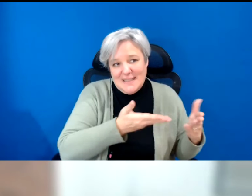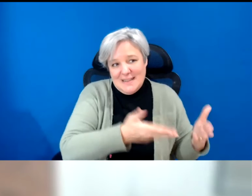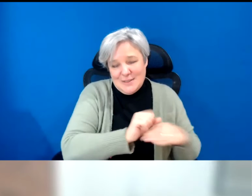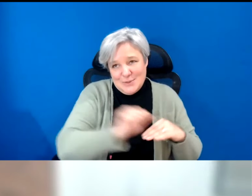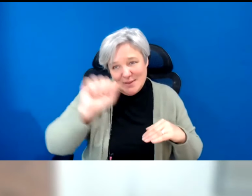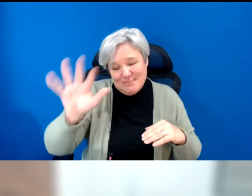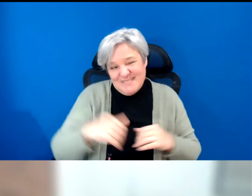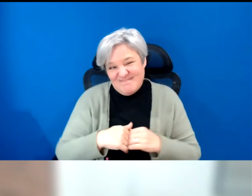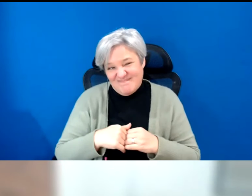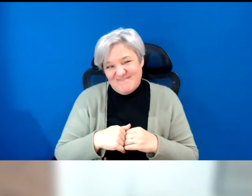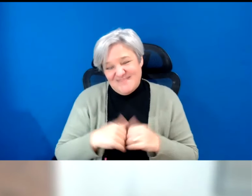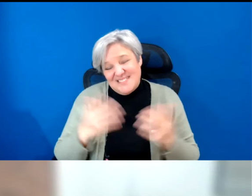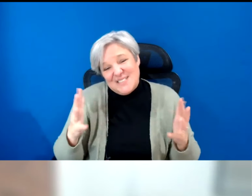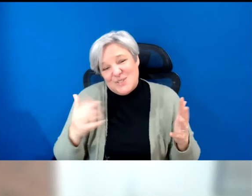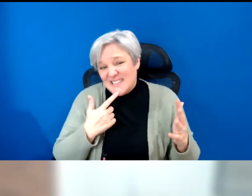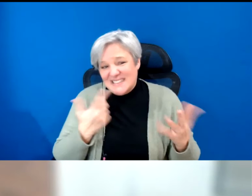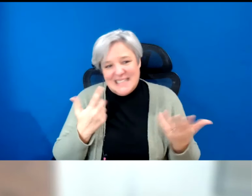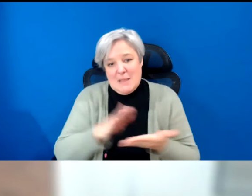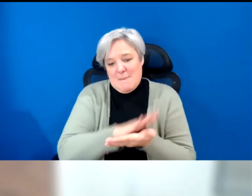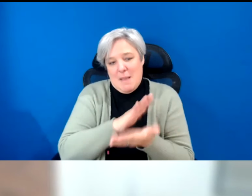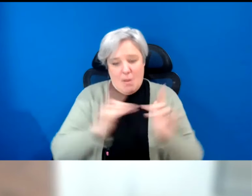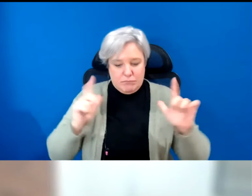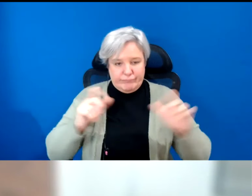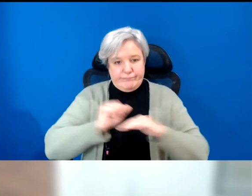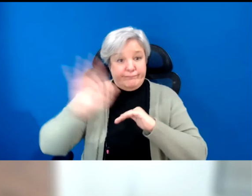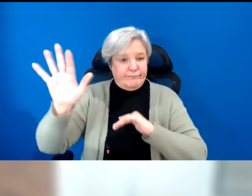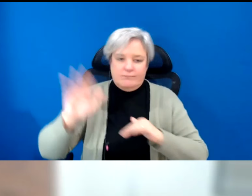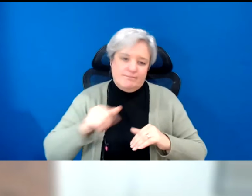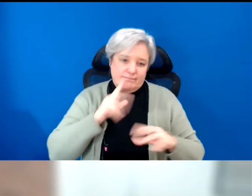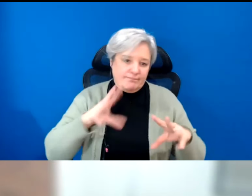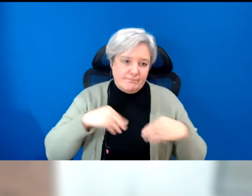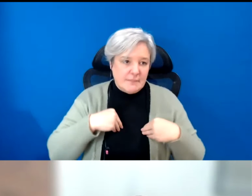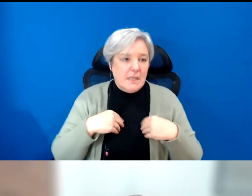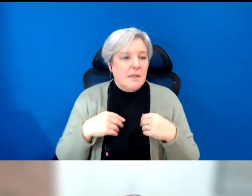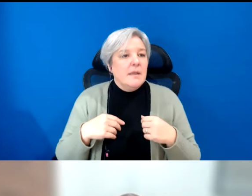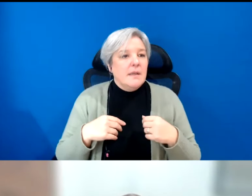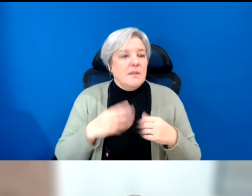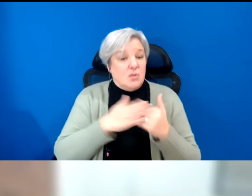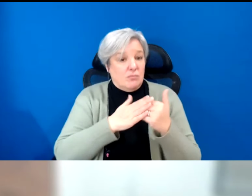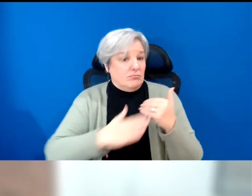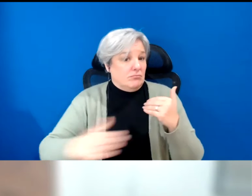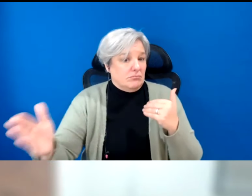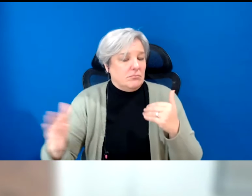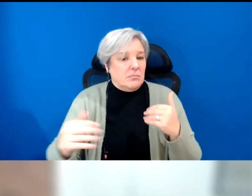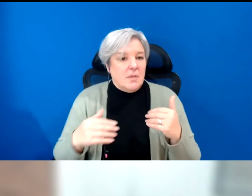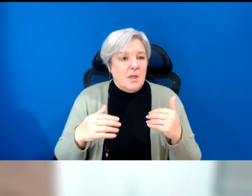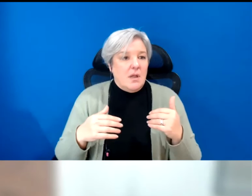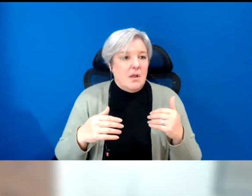that's that's really all I can say there. Now based on how maybe we starting going further in the future, you could